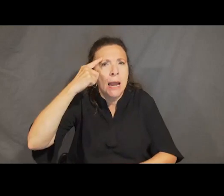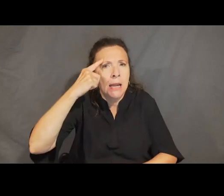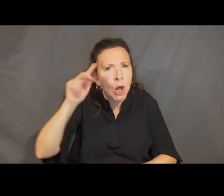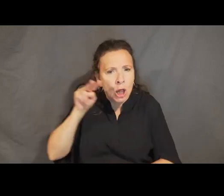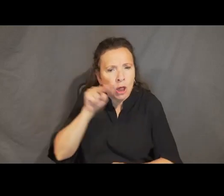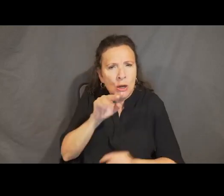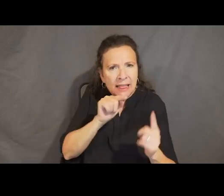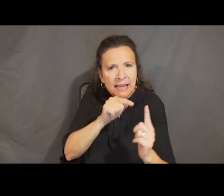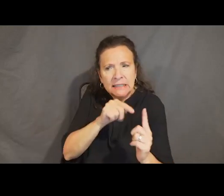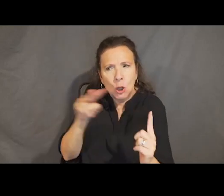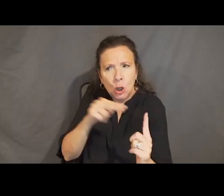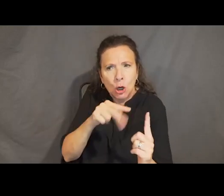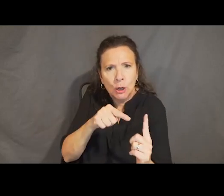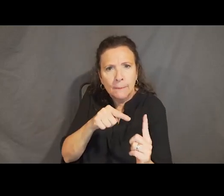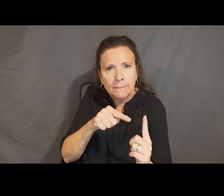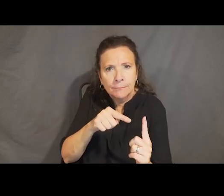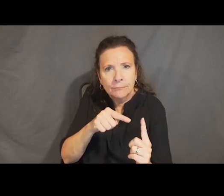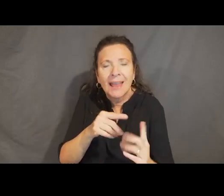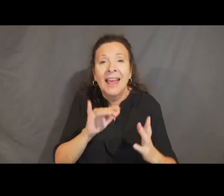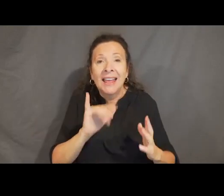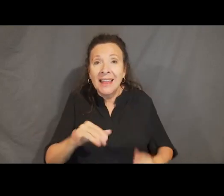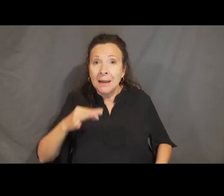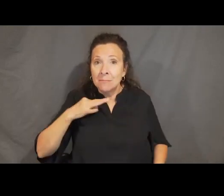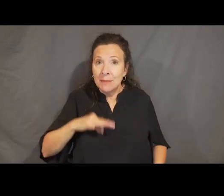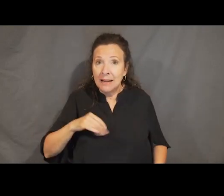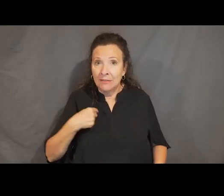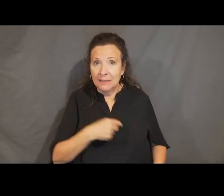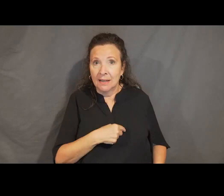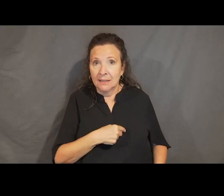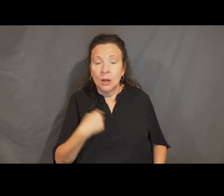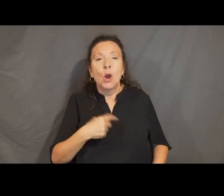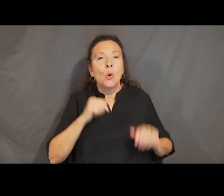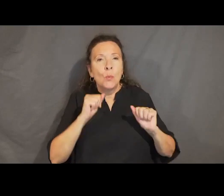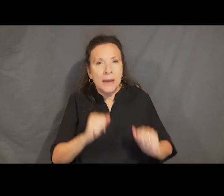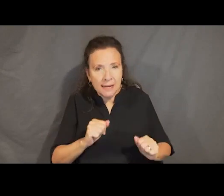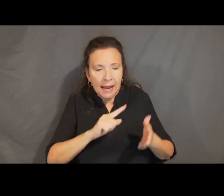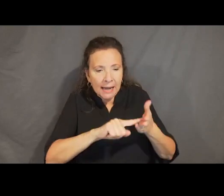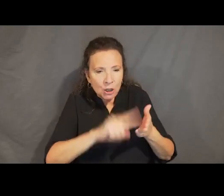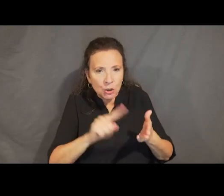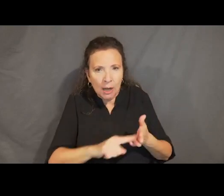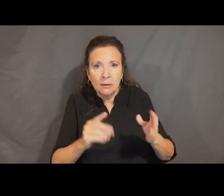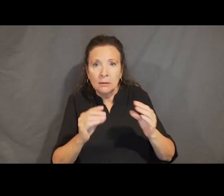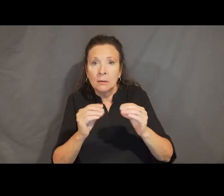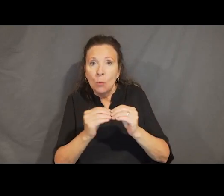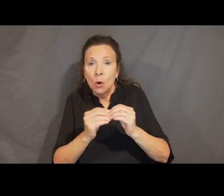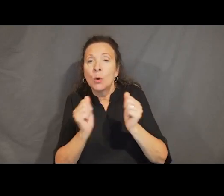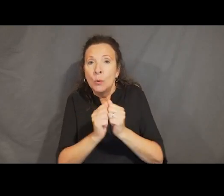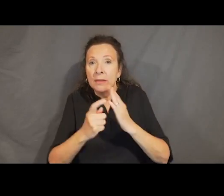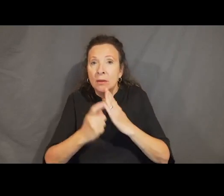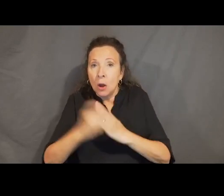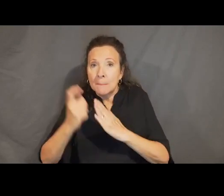of this is we are able to check more automatedly and accurately than I ever would have imagined a